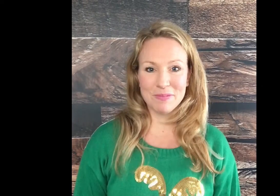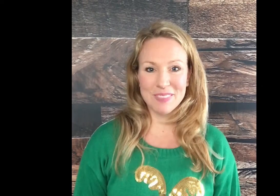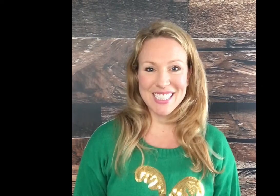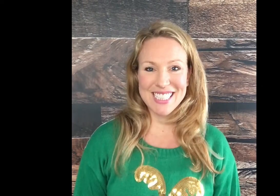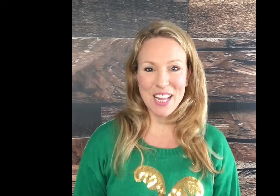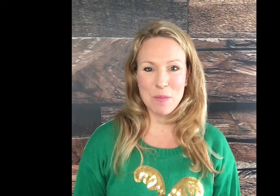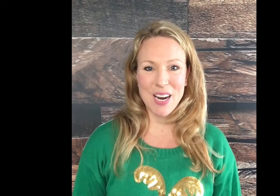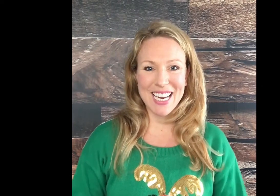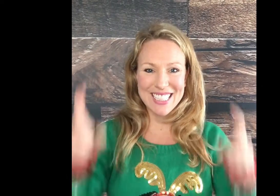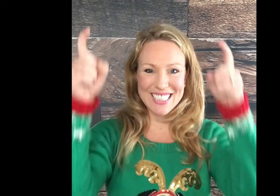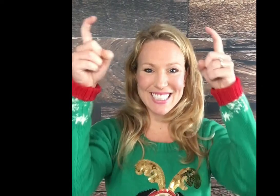CELEBRATE